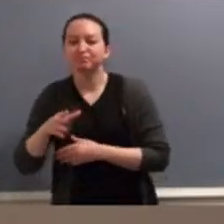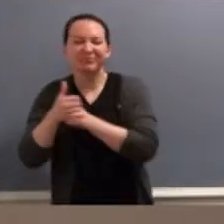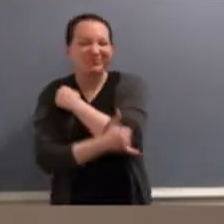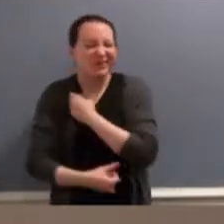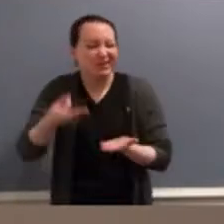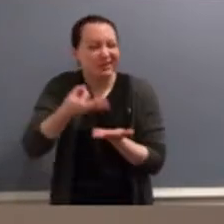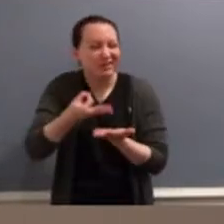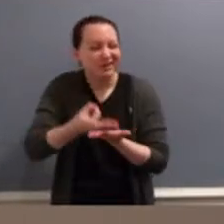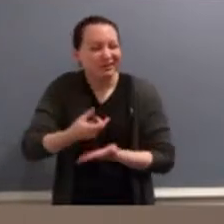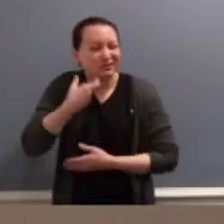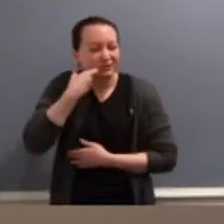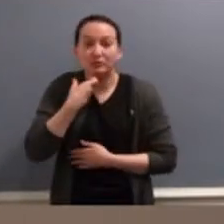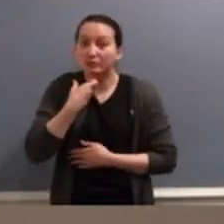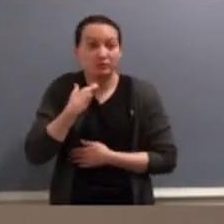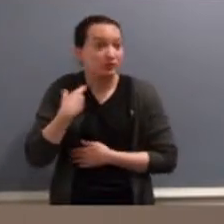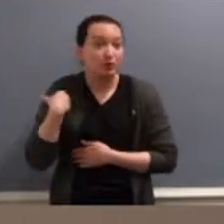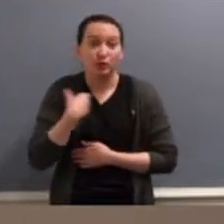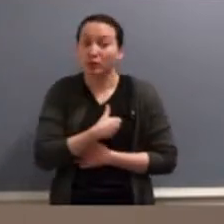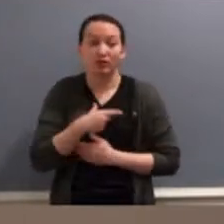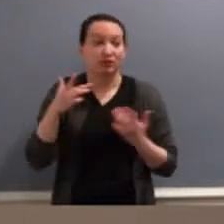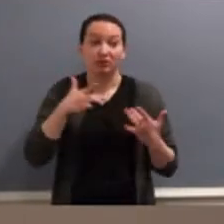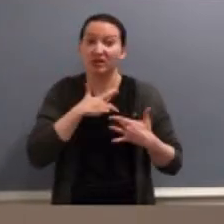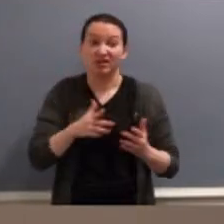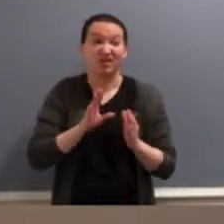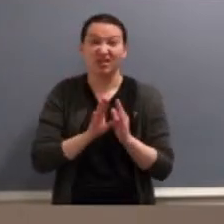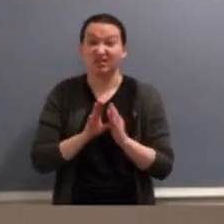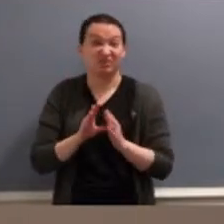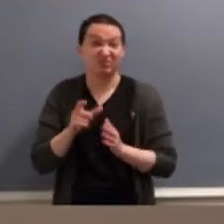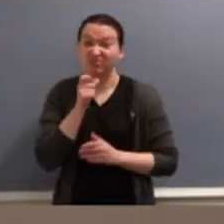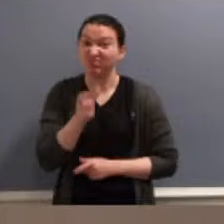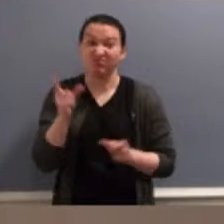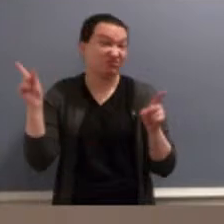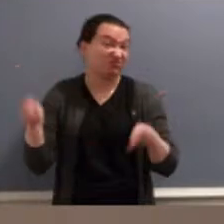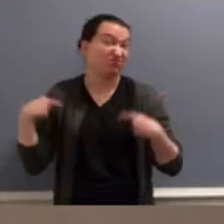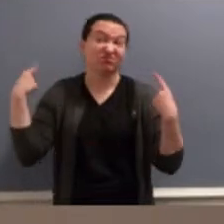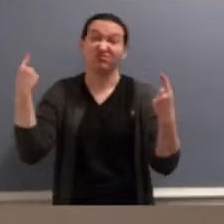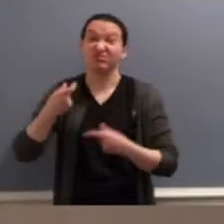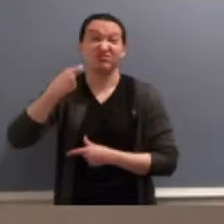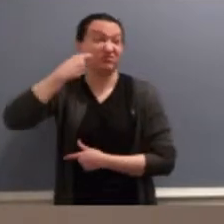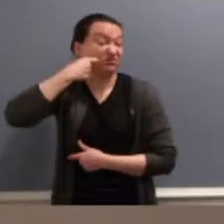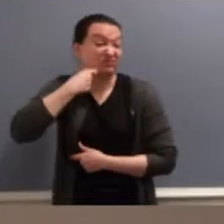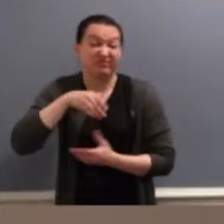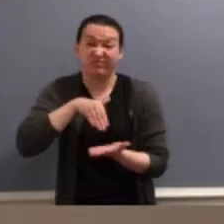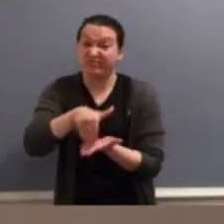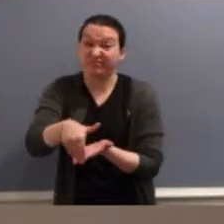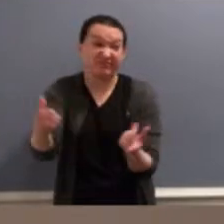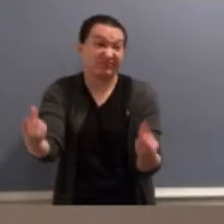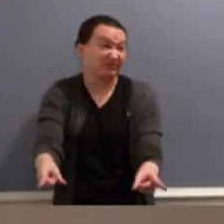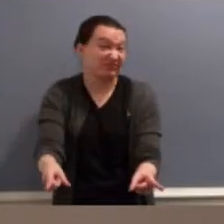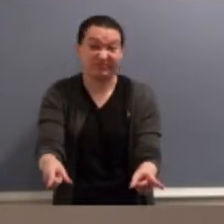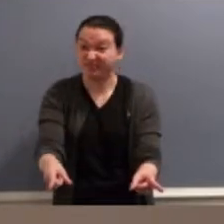that is not a position that we have been in very frequently as it relates to our our